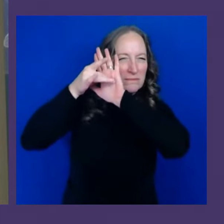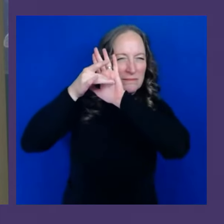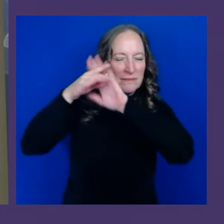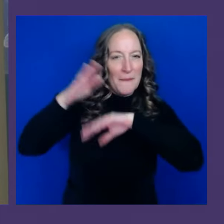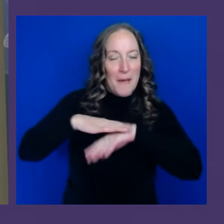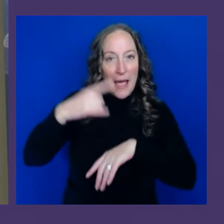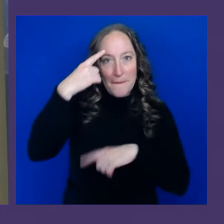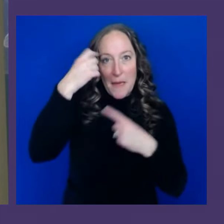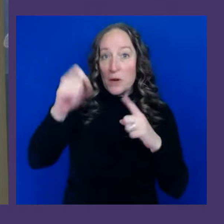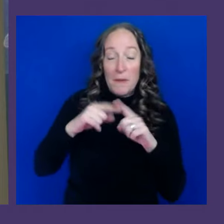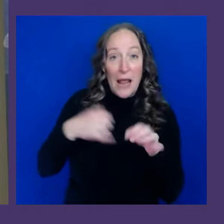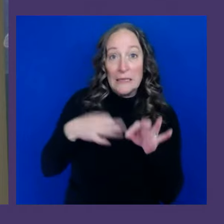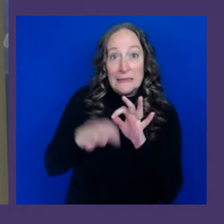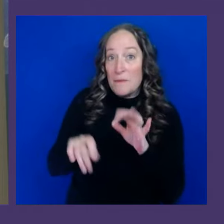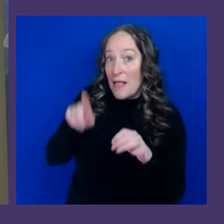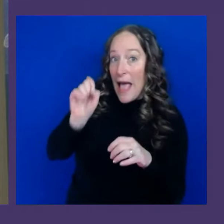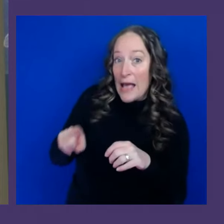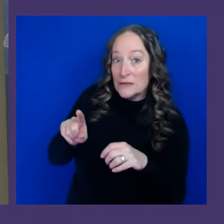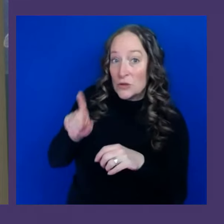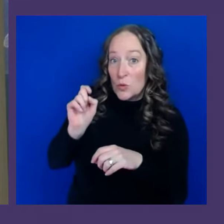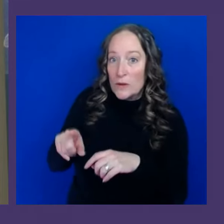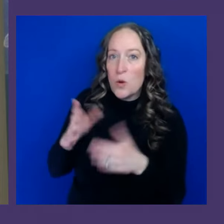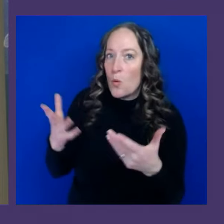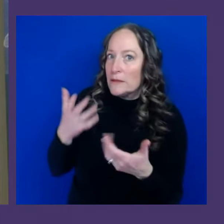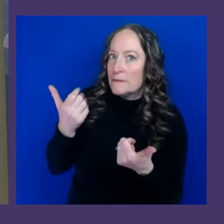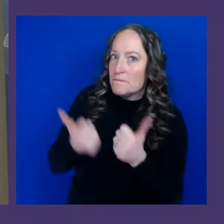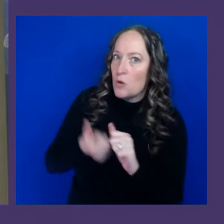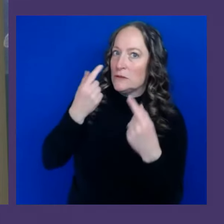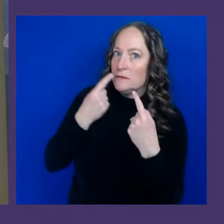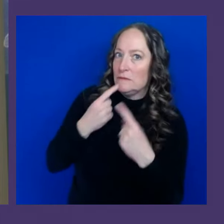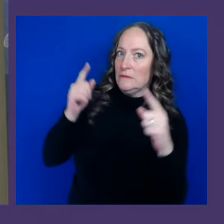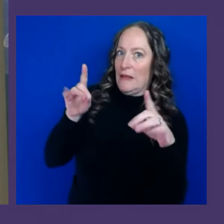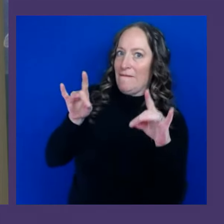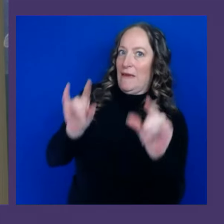"When is the best and most effective way to use you?" It comes back with the answers.